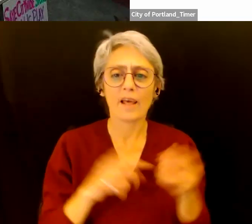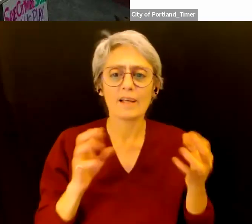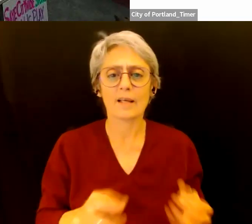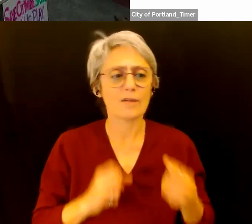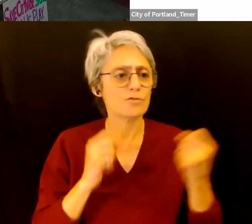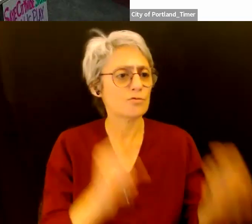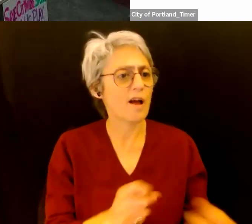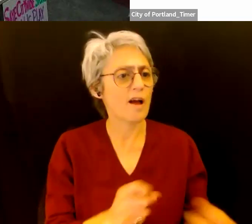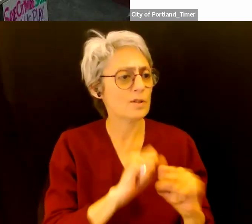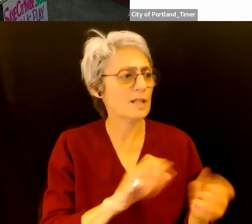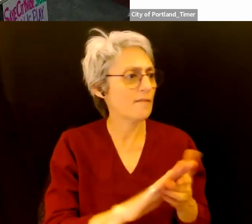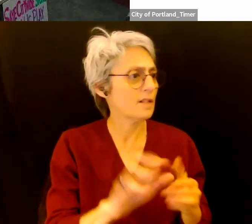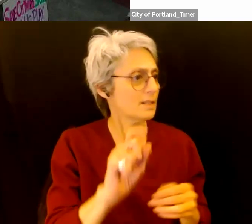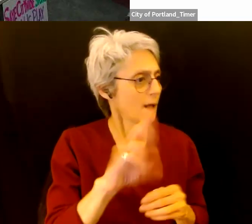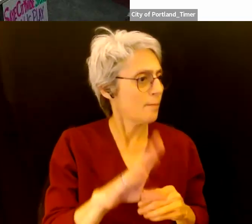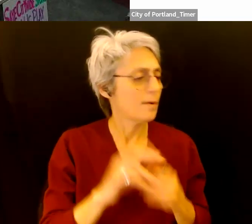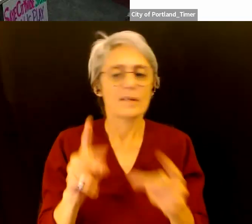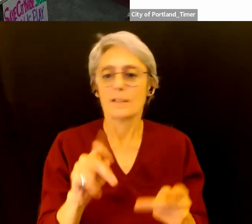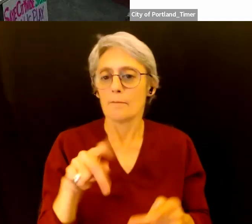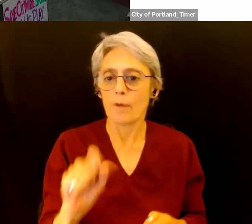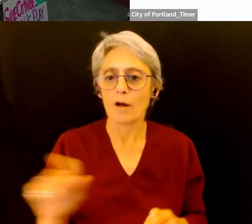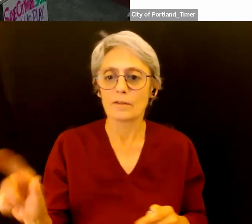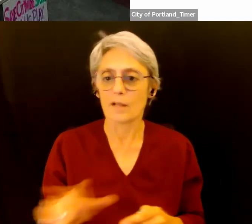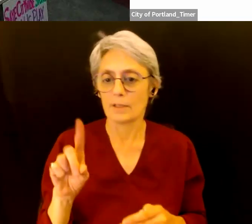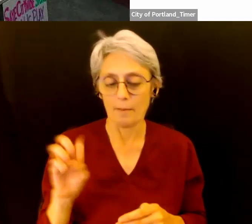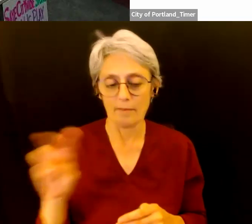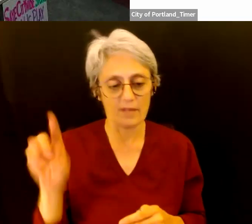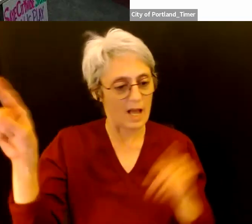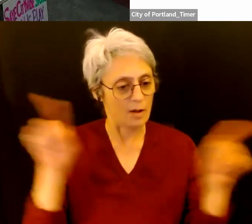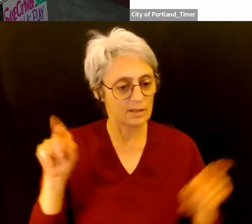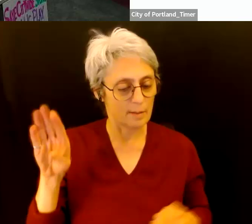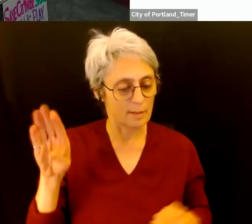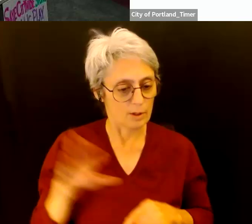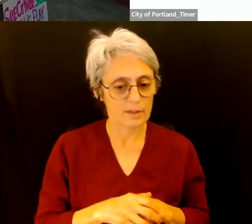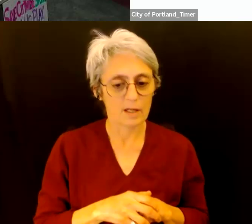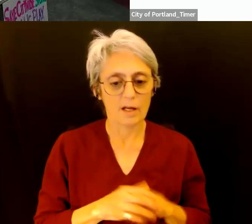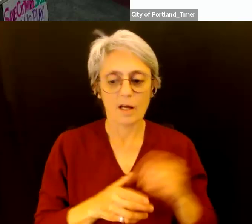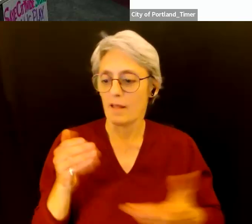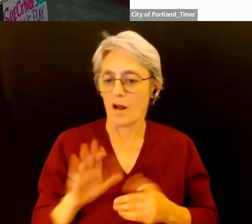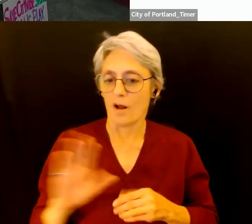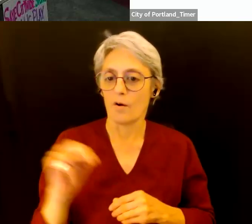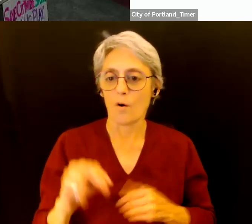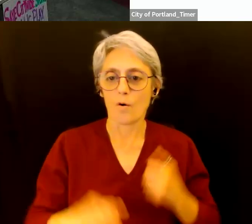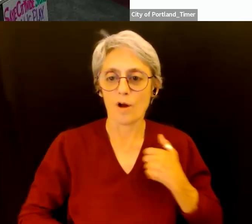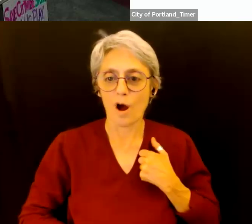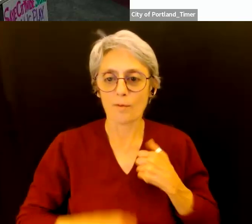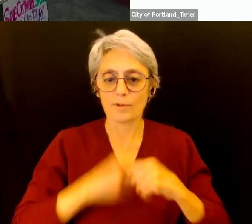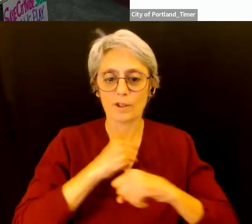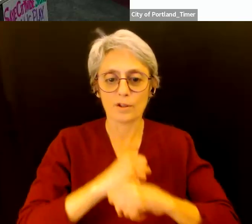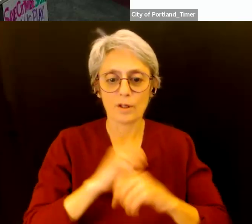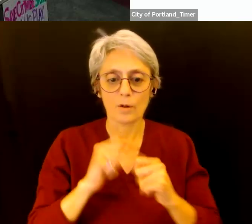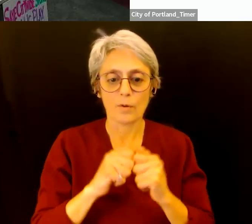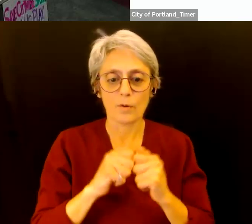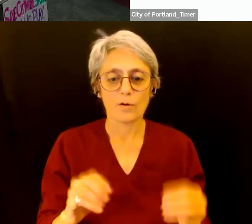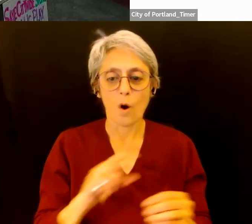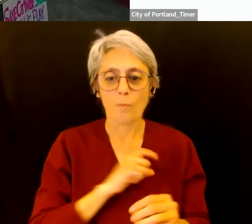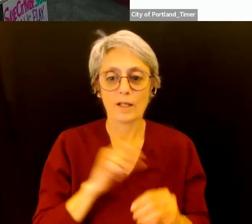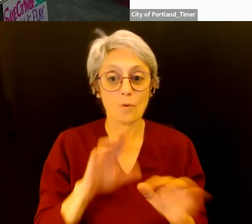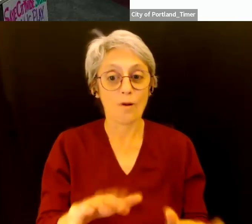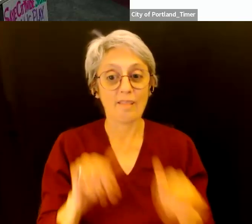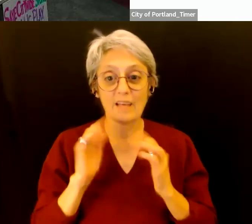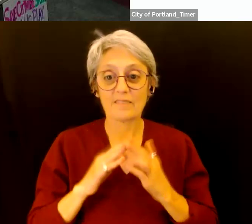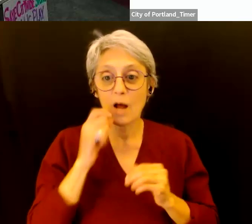Visit parks, libraries, or the DMV out in the suburbs. They can hire their own armed security when there are no police or just leave town altogether, which is sometimes happening.